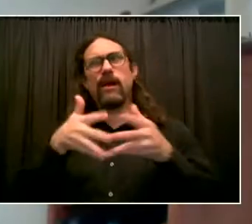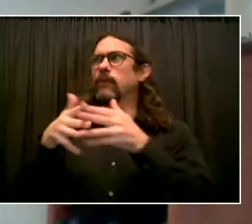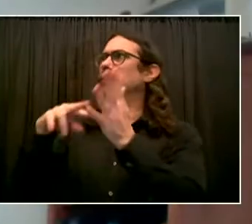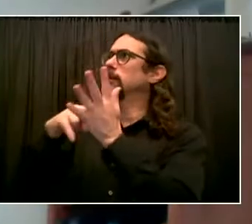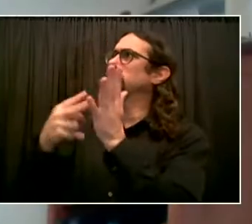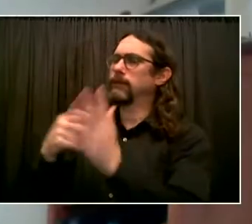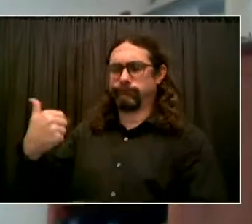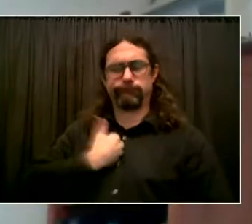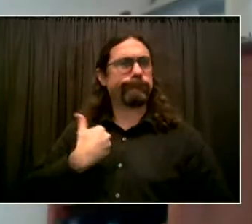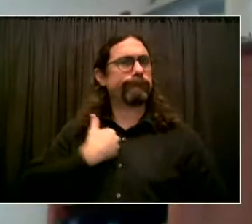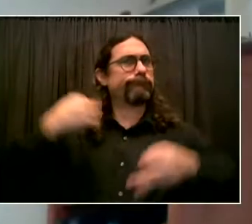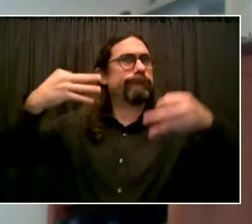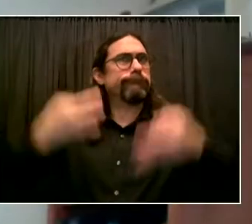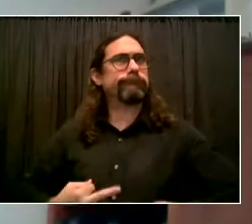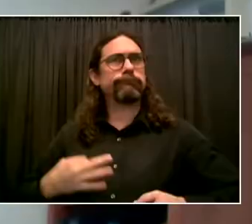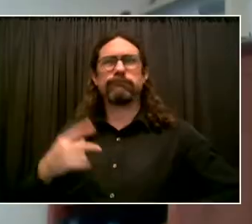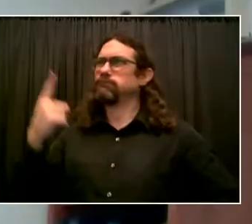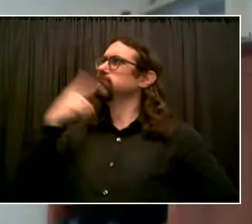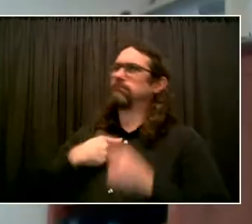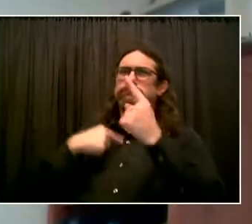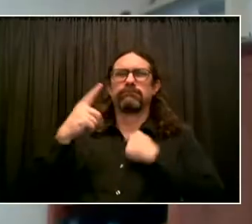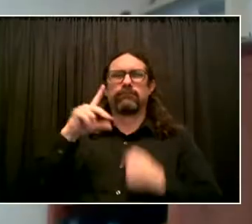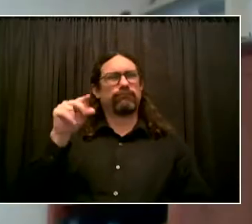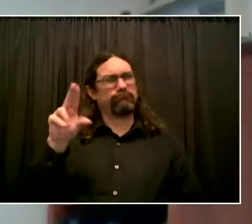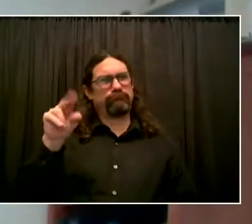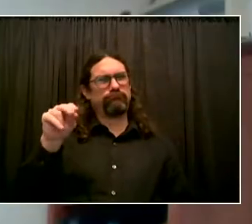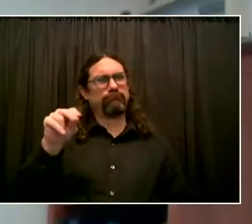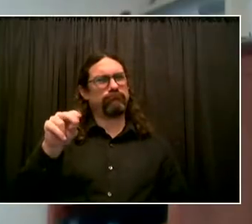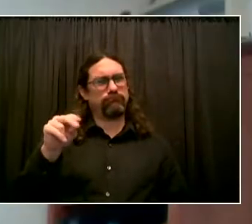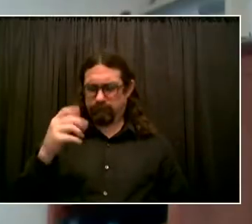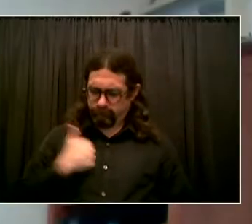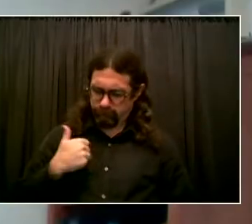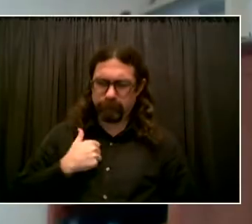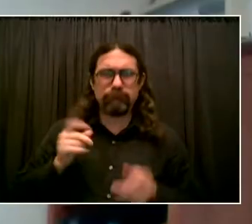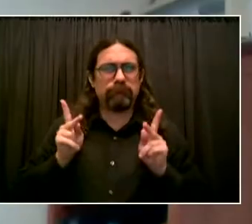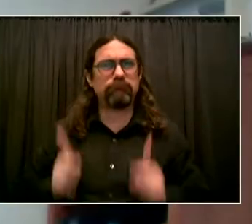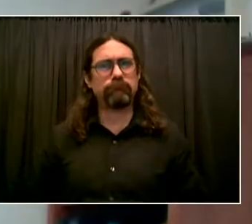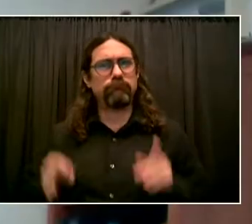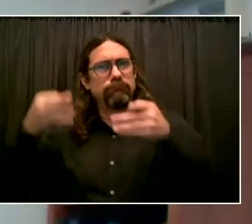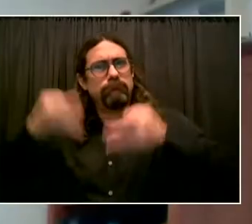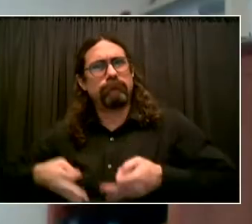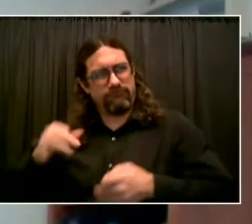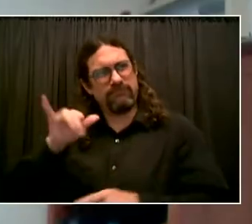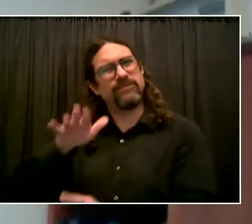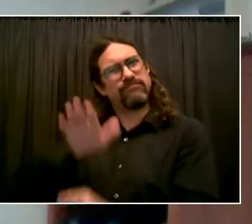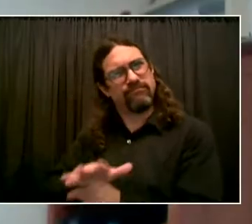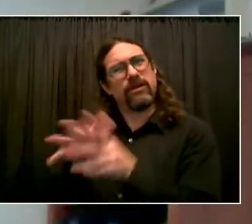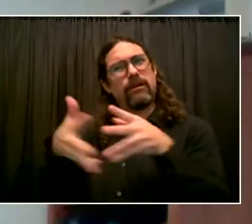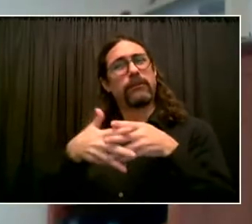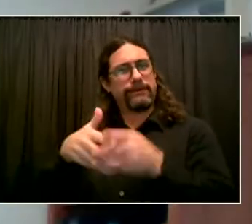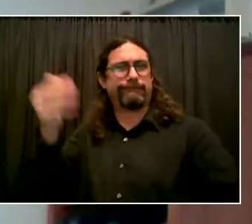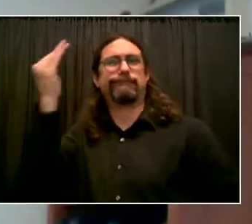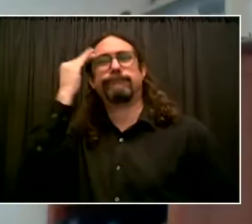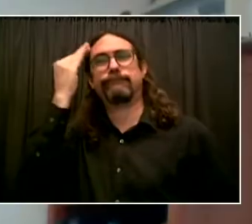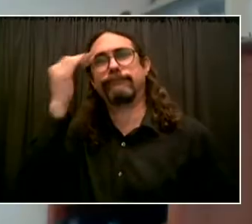ESSENITAL. BUT WE HAVE THIS COLLECTIVE ISSUE WHERE WE ALL HAVE TO GET VACCINATED TO PROTECT